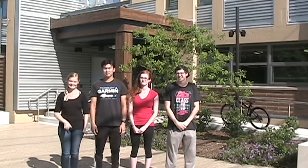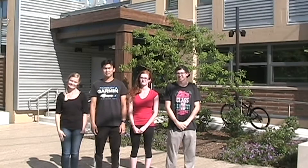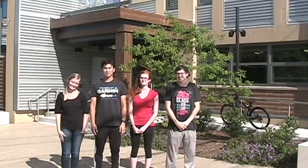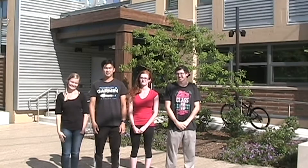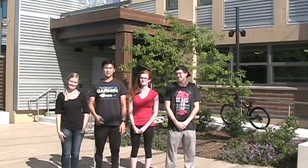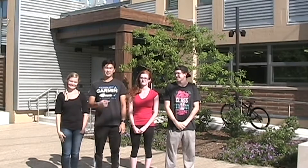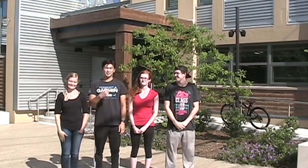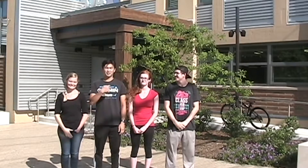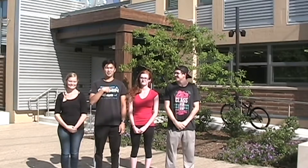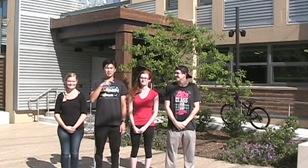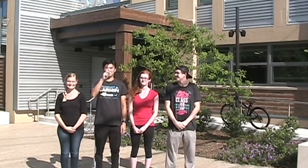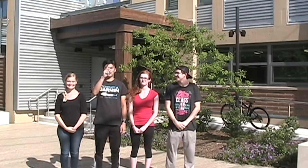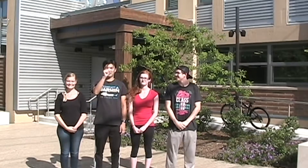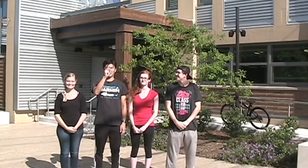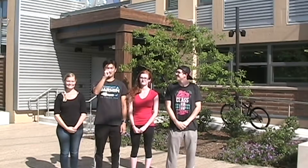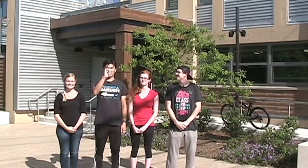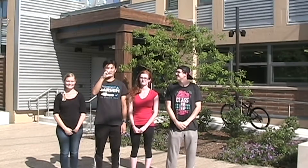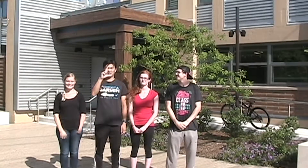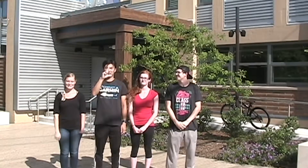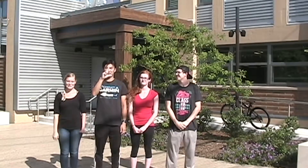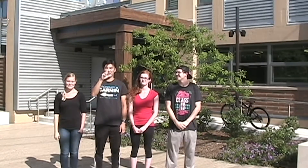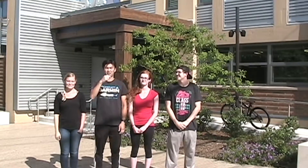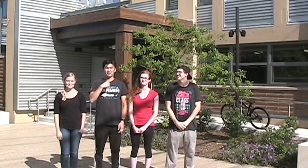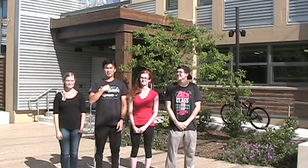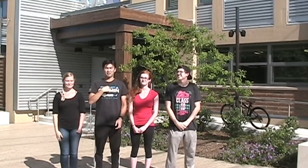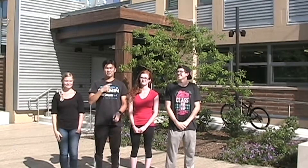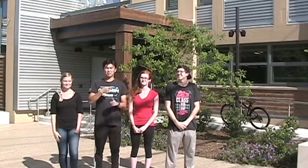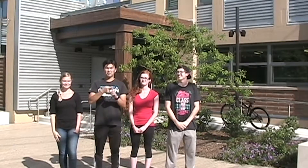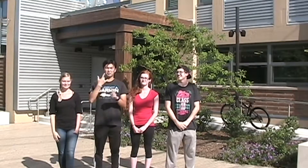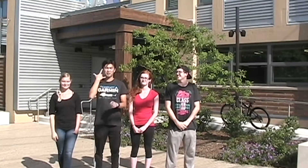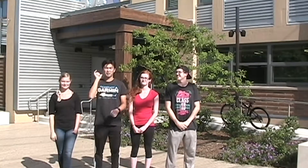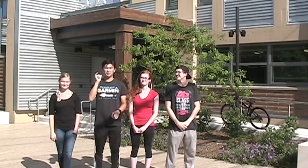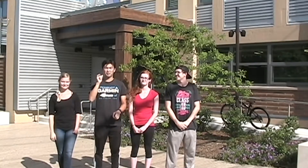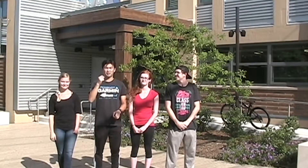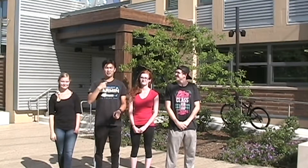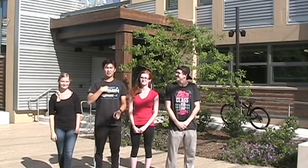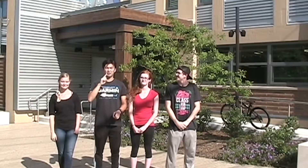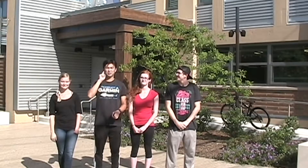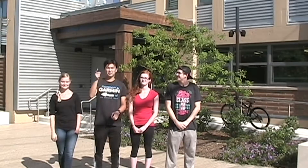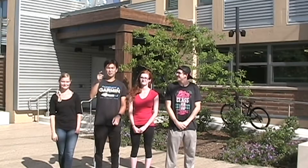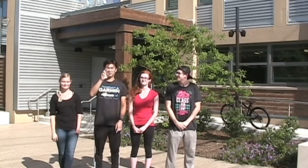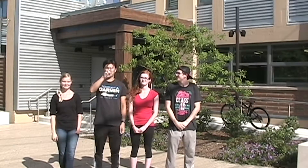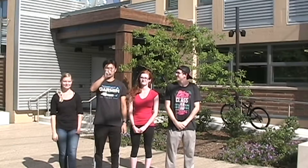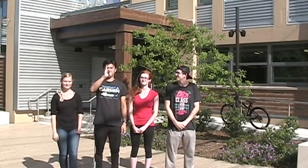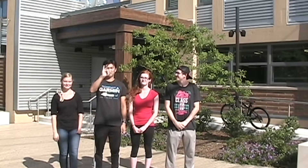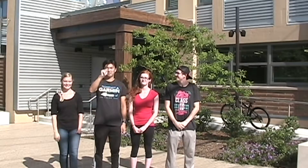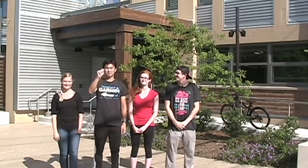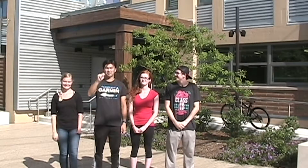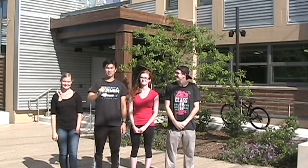Hi, my name is Daniel. I'm from California. I attend Rochester Institute of Technology (RIT).